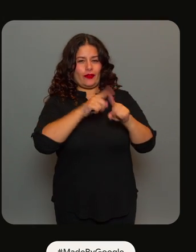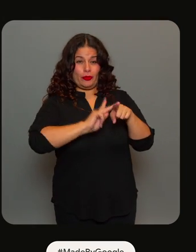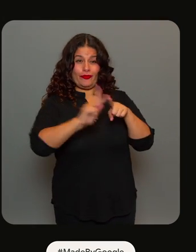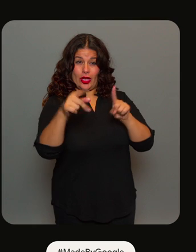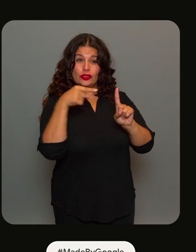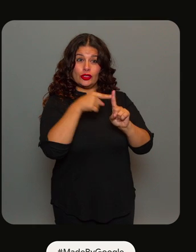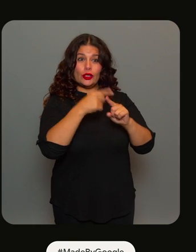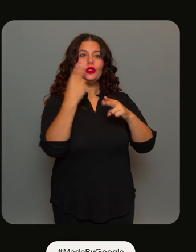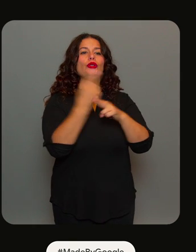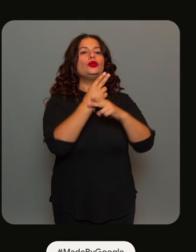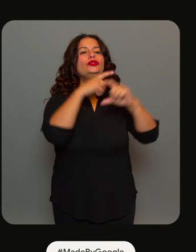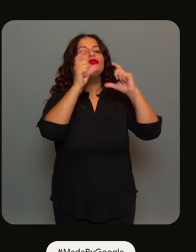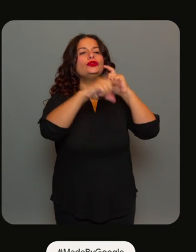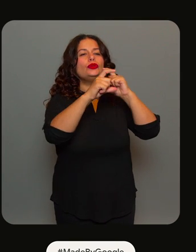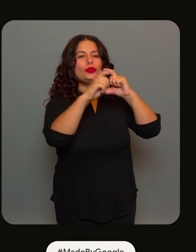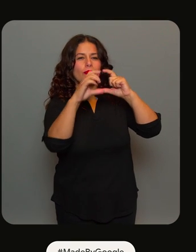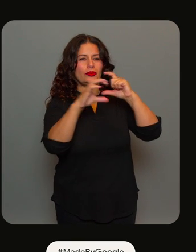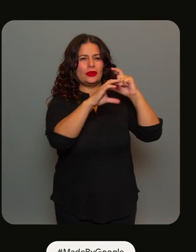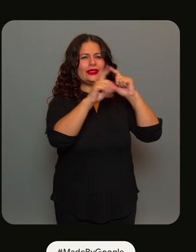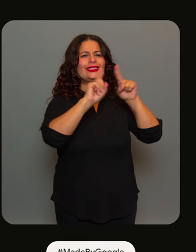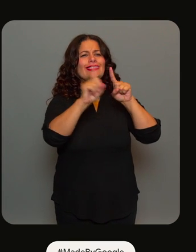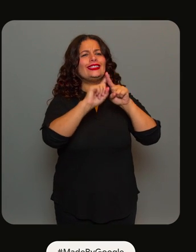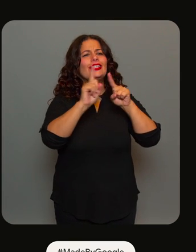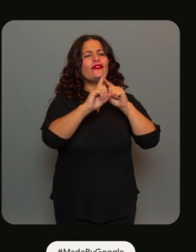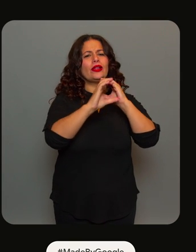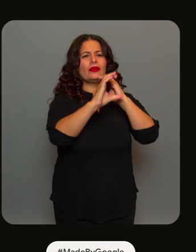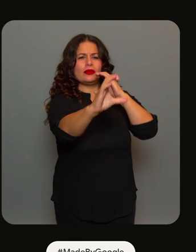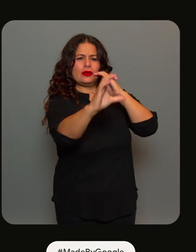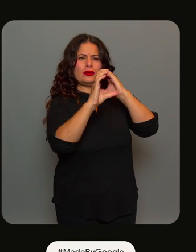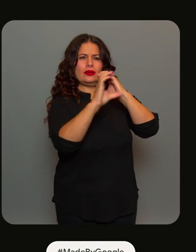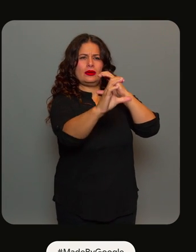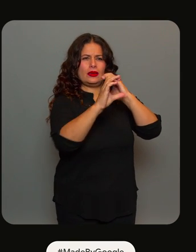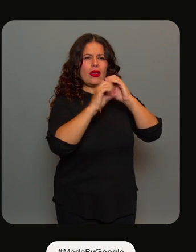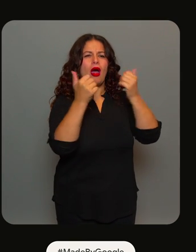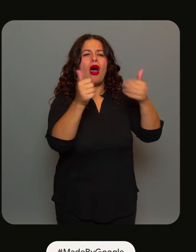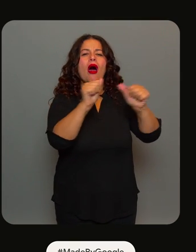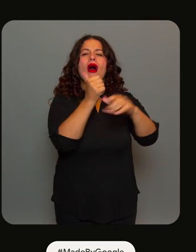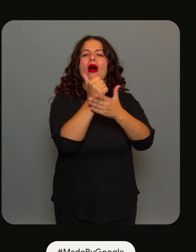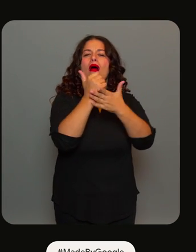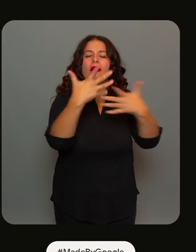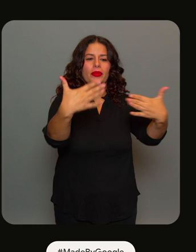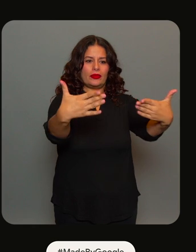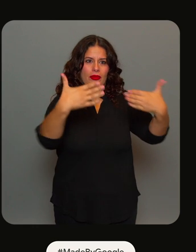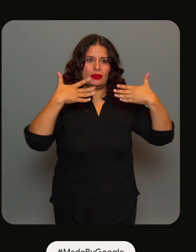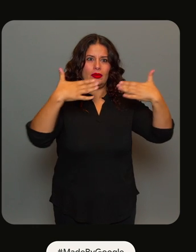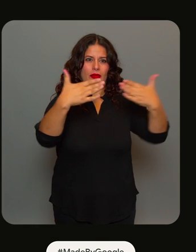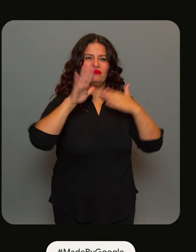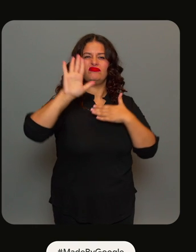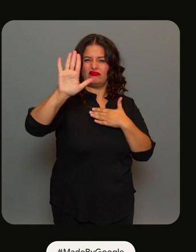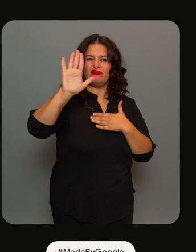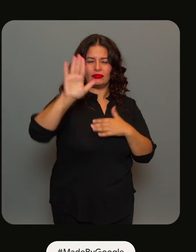small objects feel life-size, or faraway objects feel within reach.